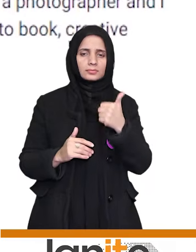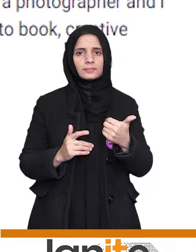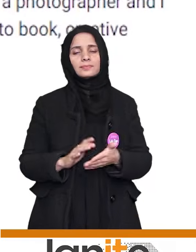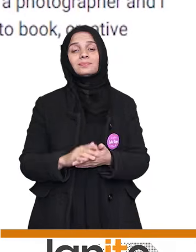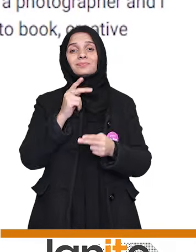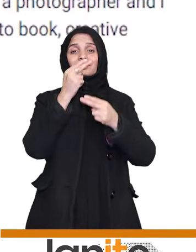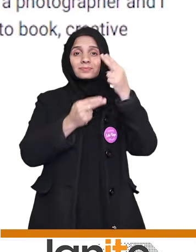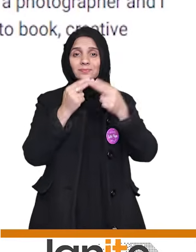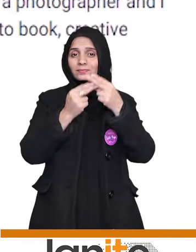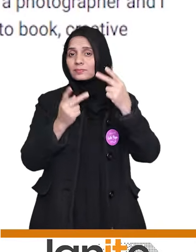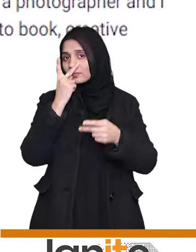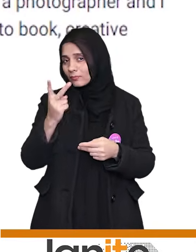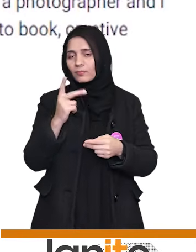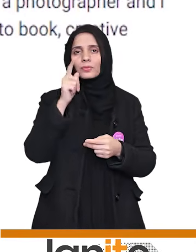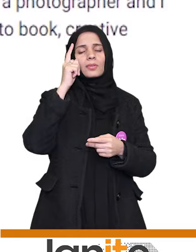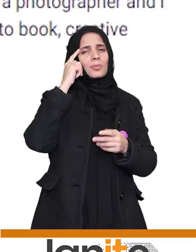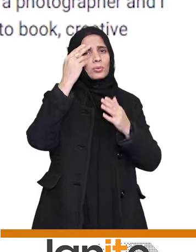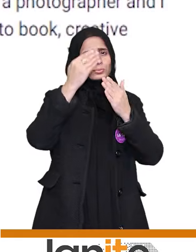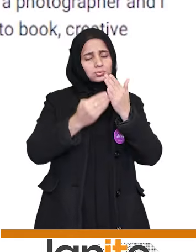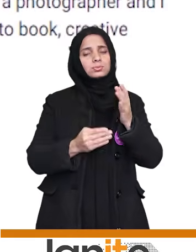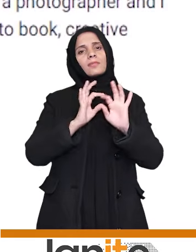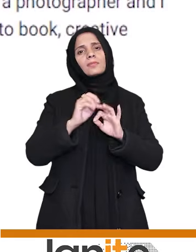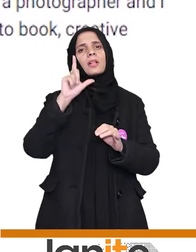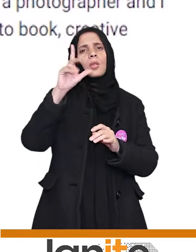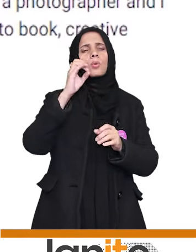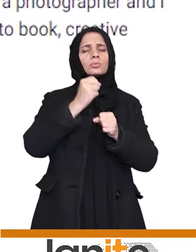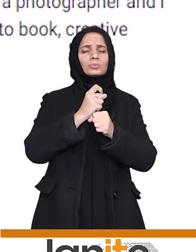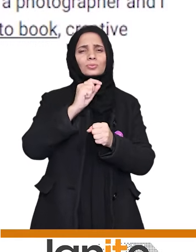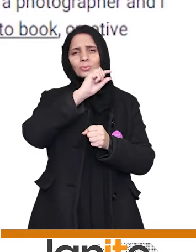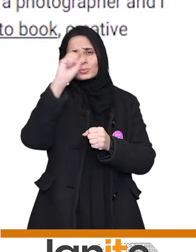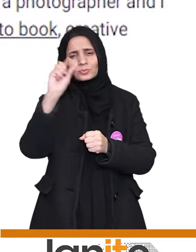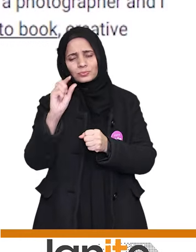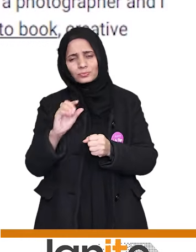it is written in great detail that he needs a logo. And by the way this is a non-verified project.